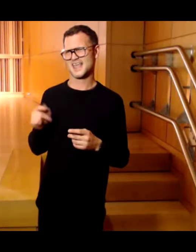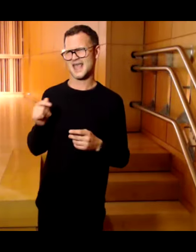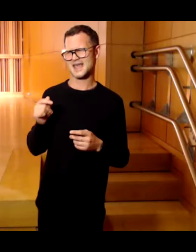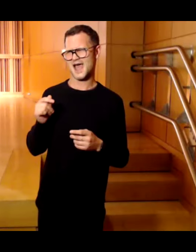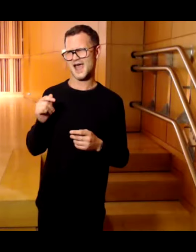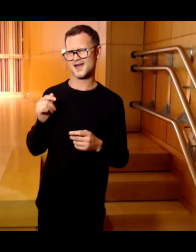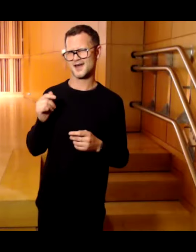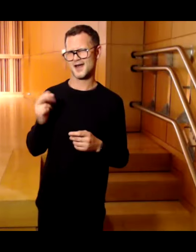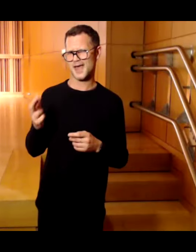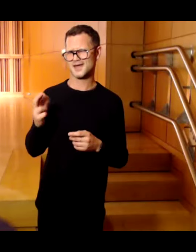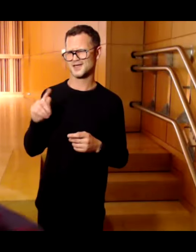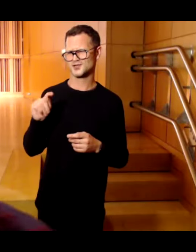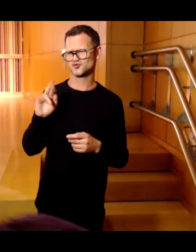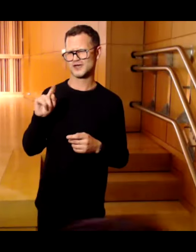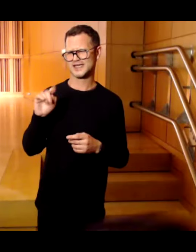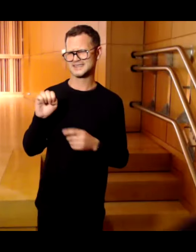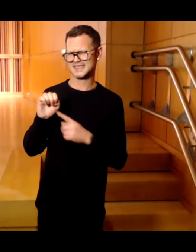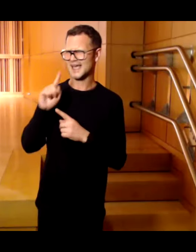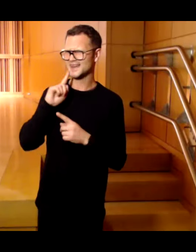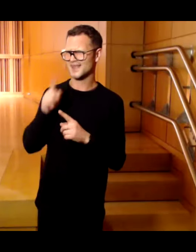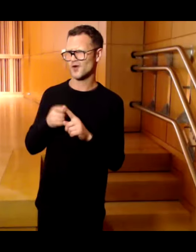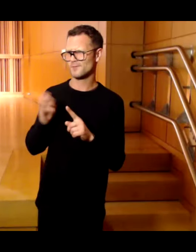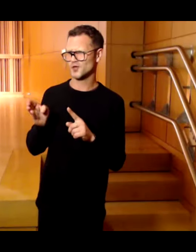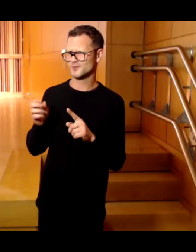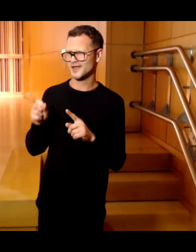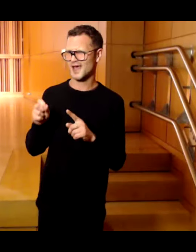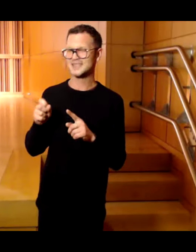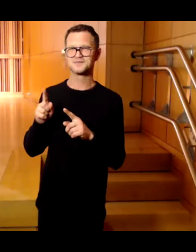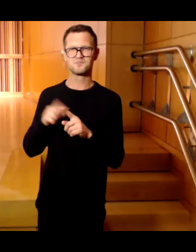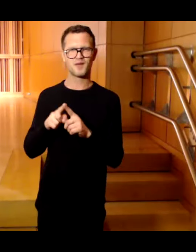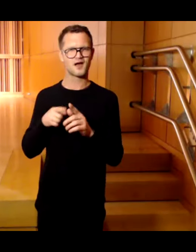It was in Baltimore. Serve as my guides through that city's Somnolent streets.